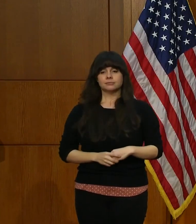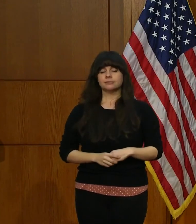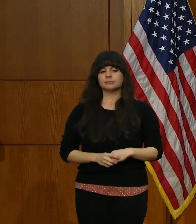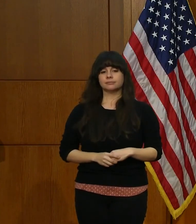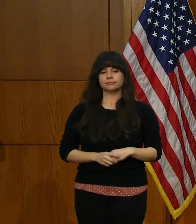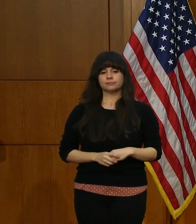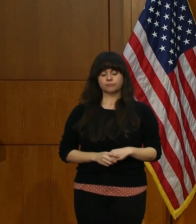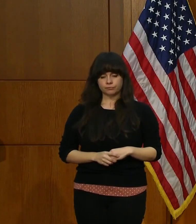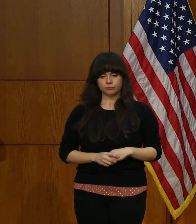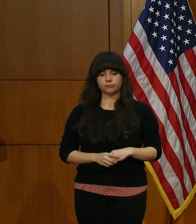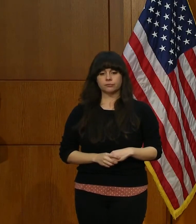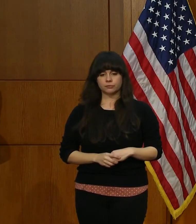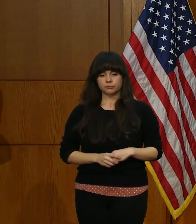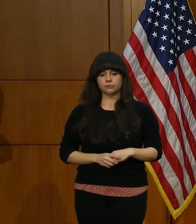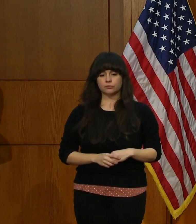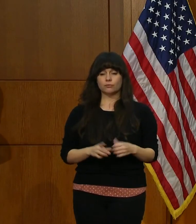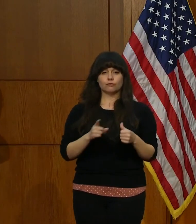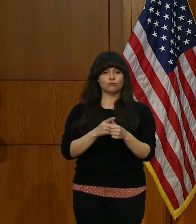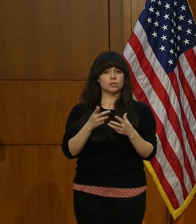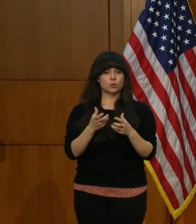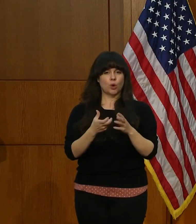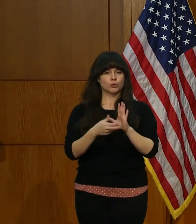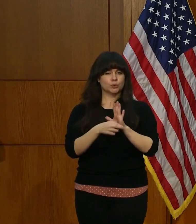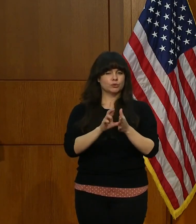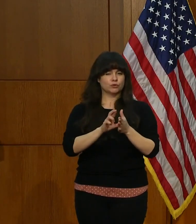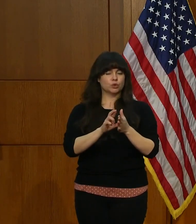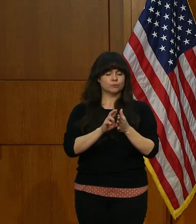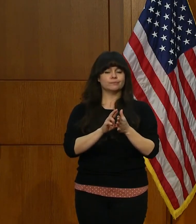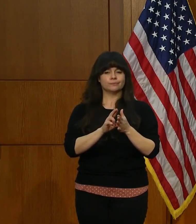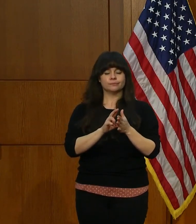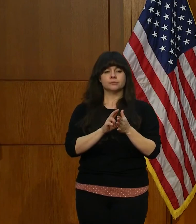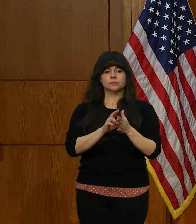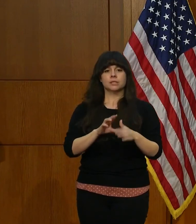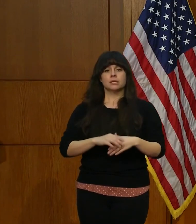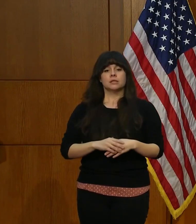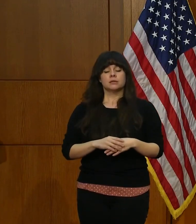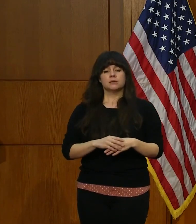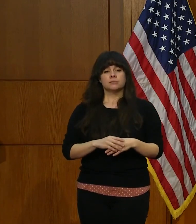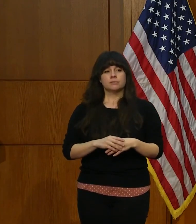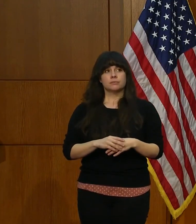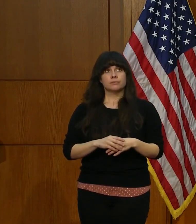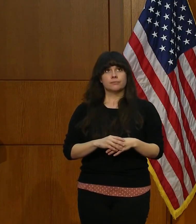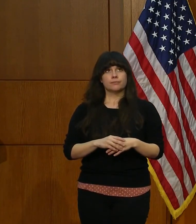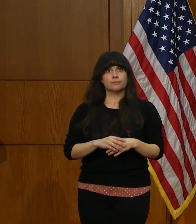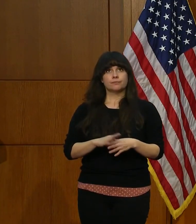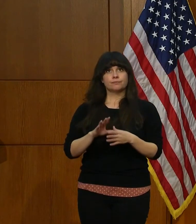WE'RE HELPING TO GET MORE SHOTS INTO MORE ARMS. WITH THAT BEING